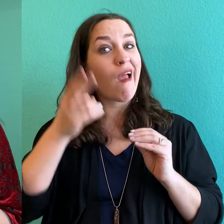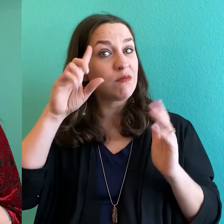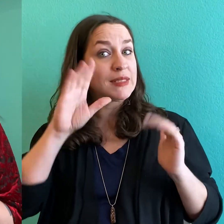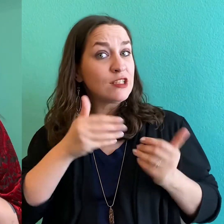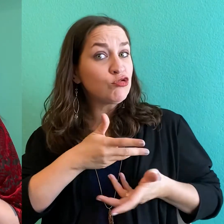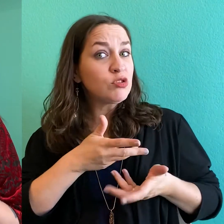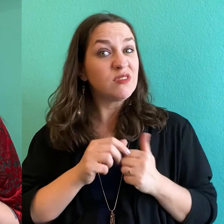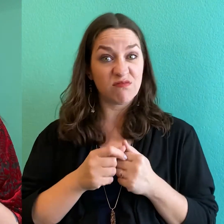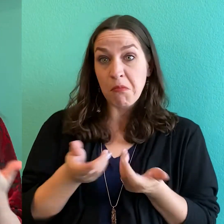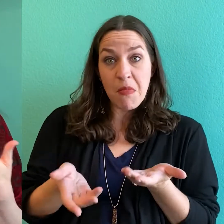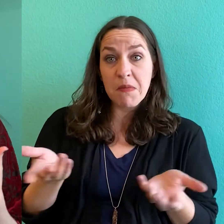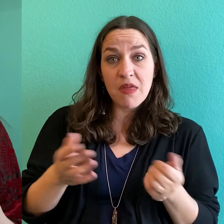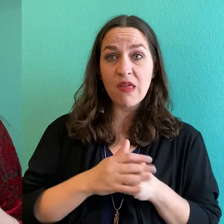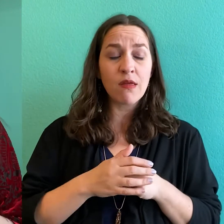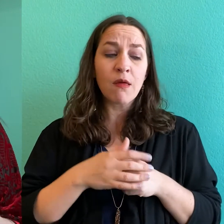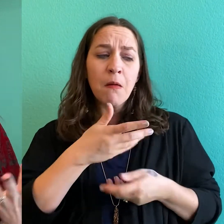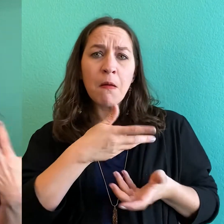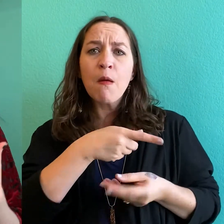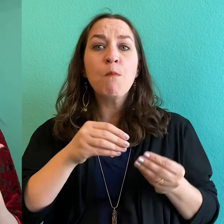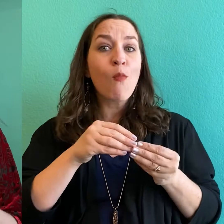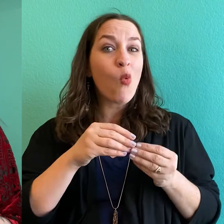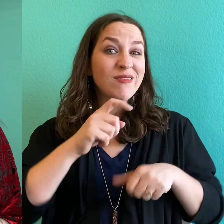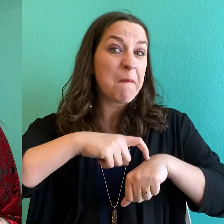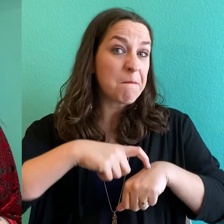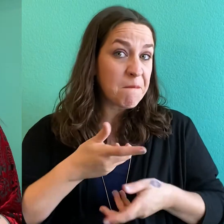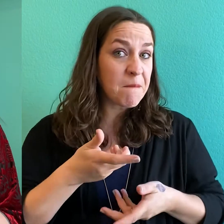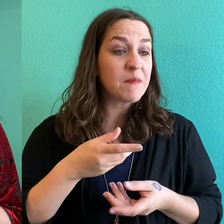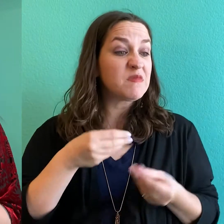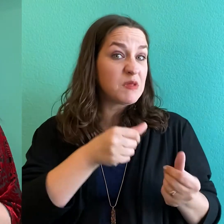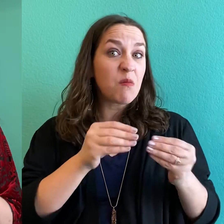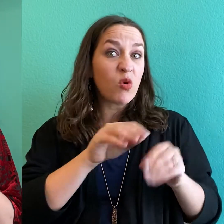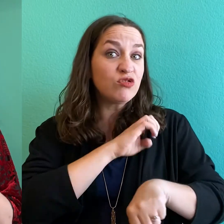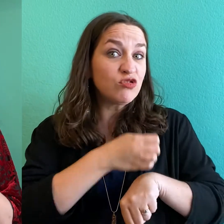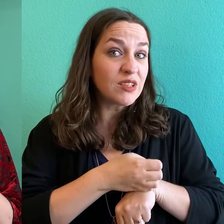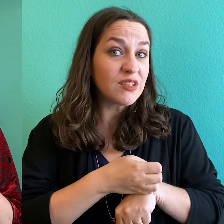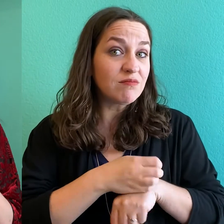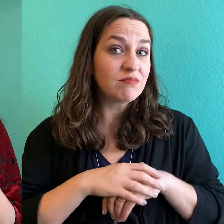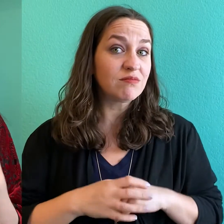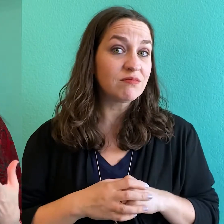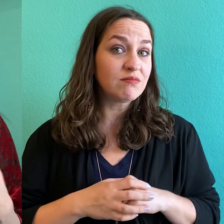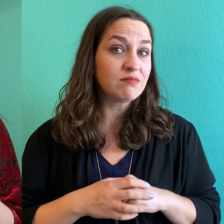Does it mean that I need more from them? I expect more from them. Does that mean that I give more time or energy